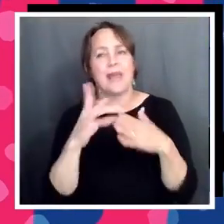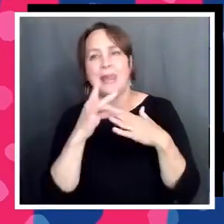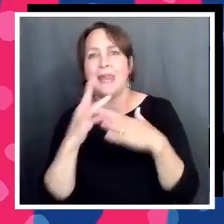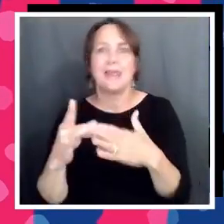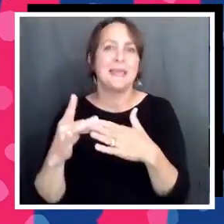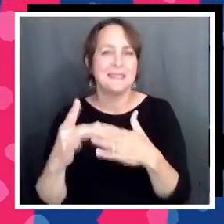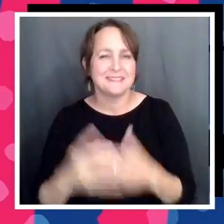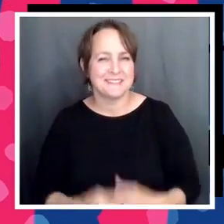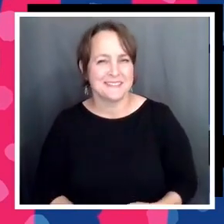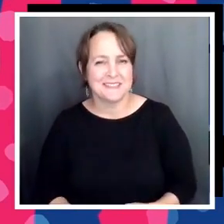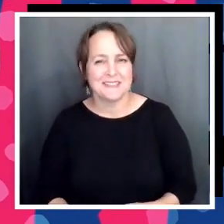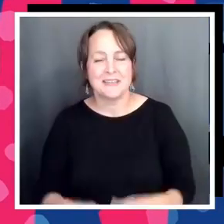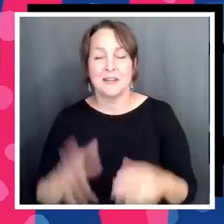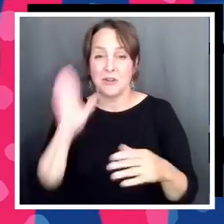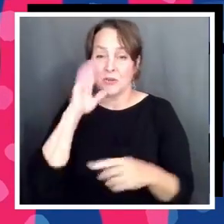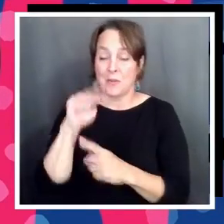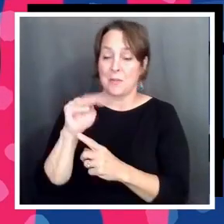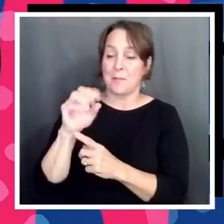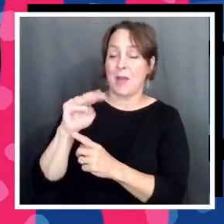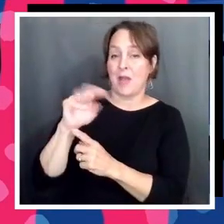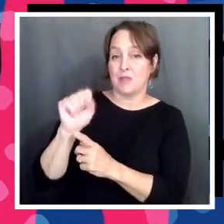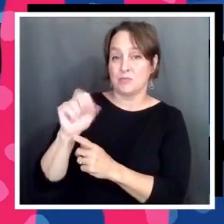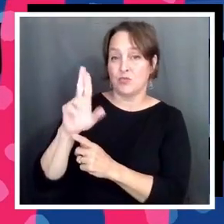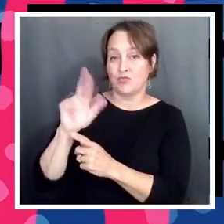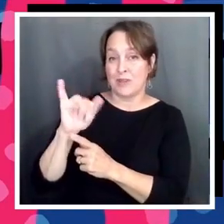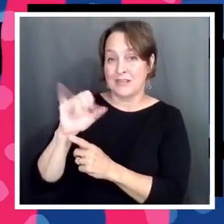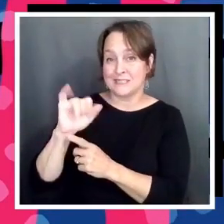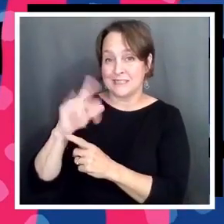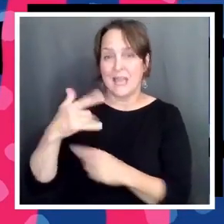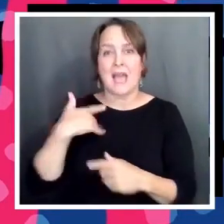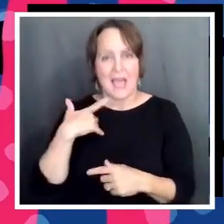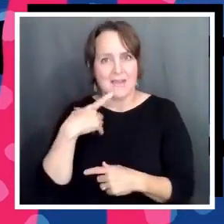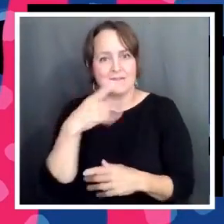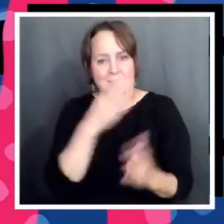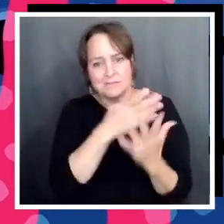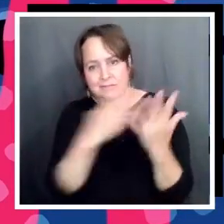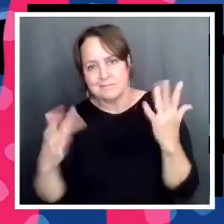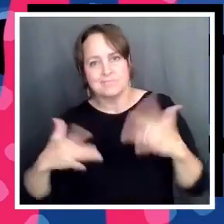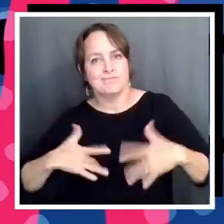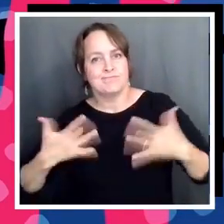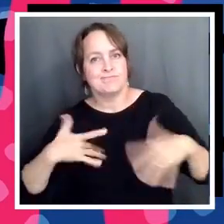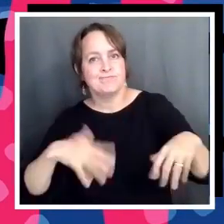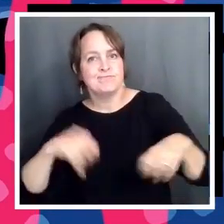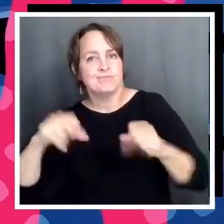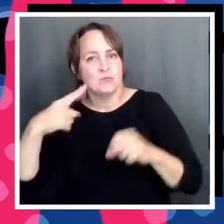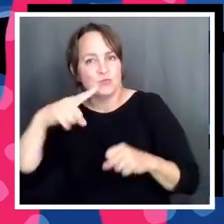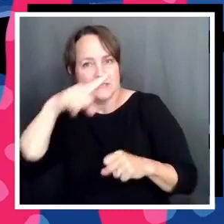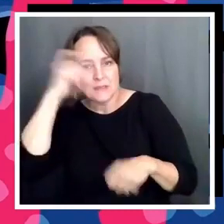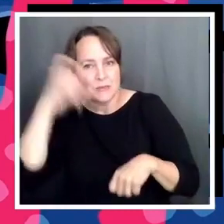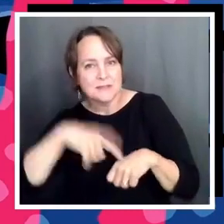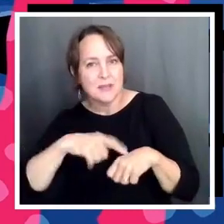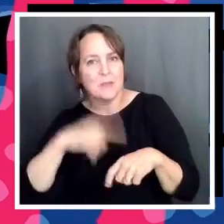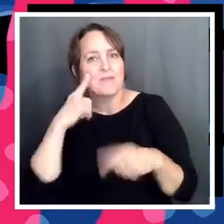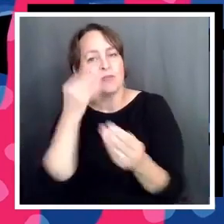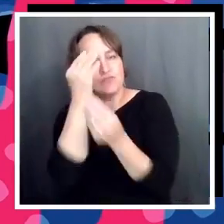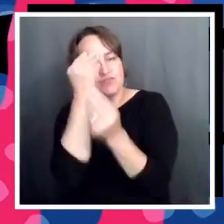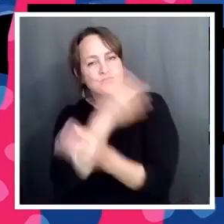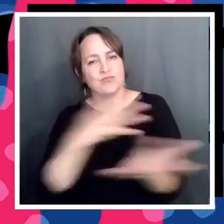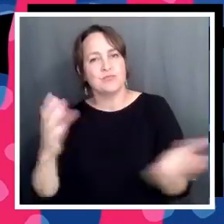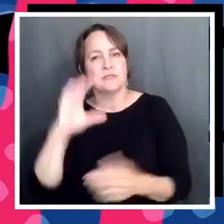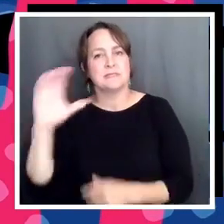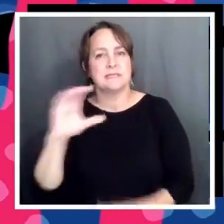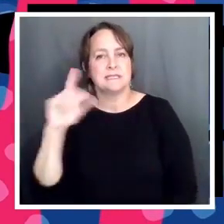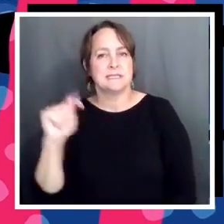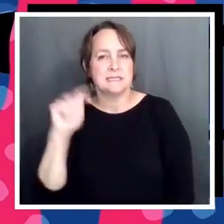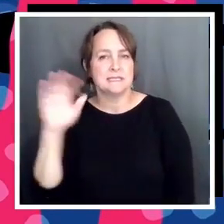THANK YOU TO EVERYONE WATCHING